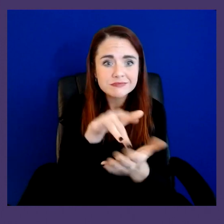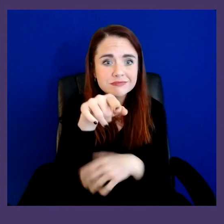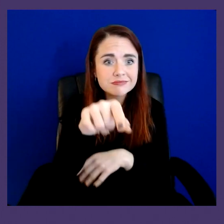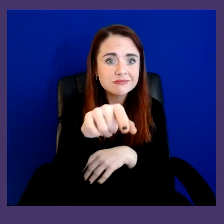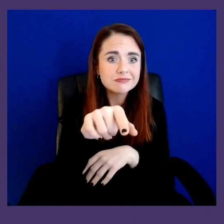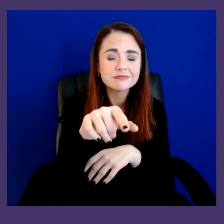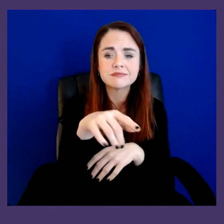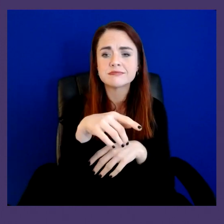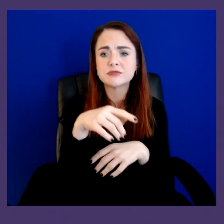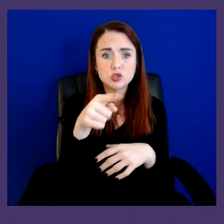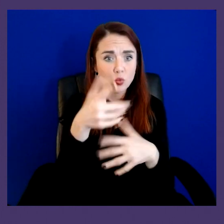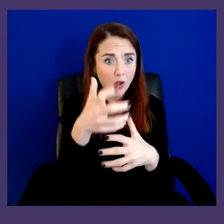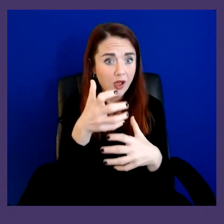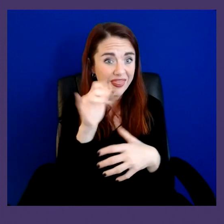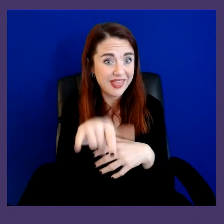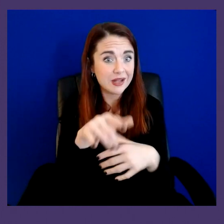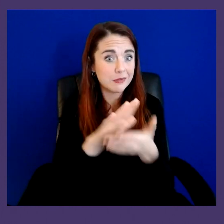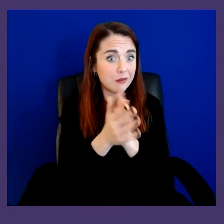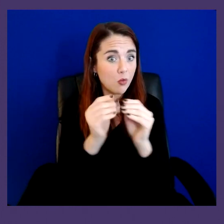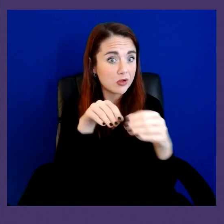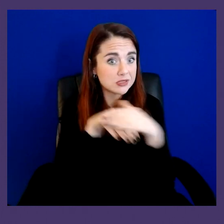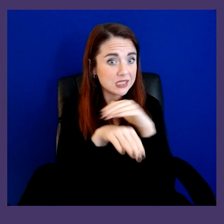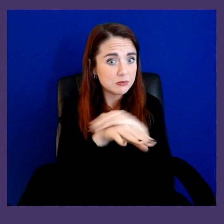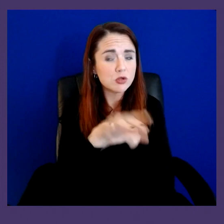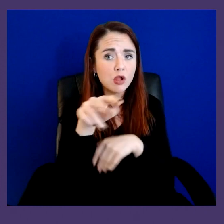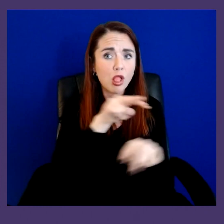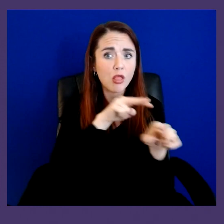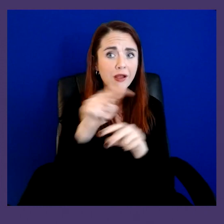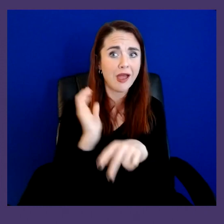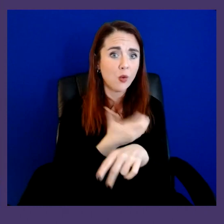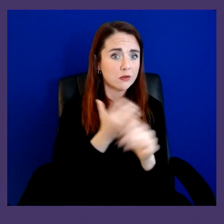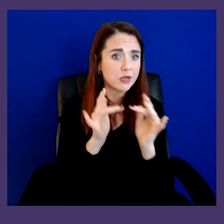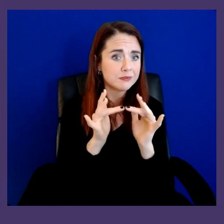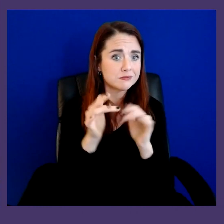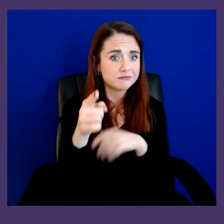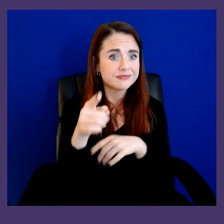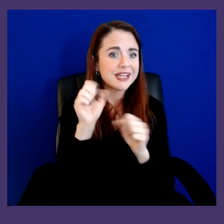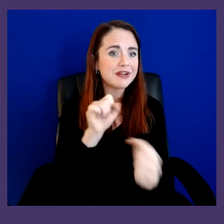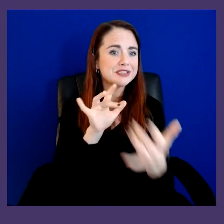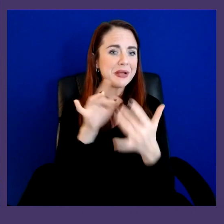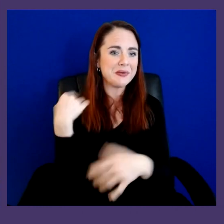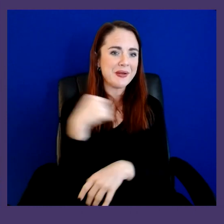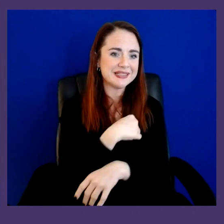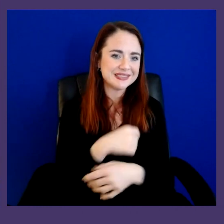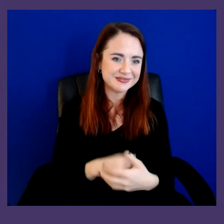please go to BeMyEyes.com and reach out to us. My last question for all of you is,